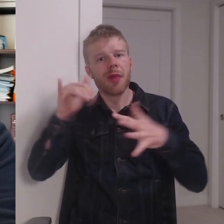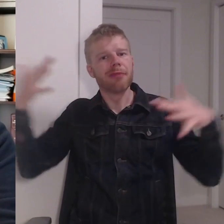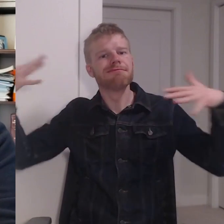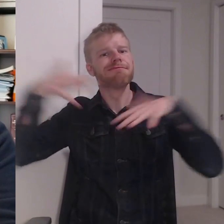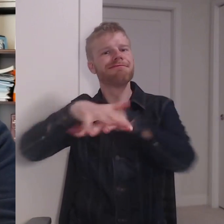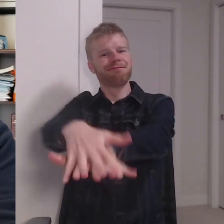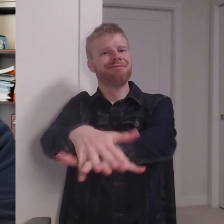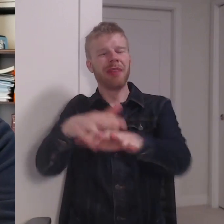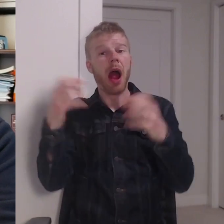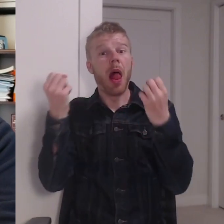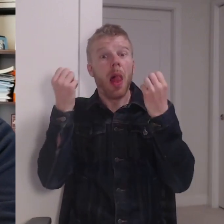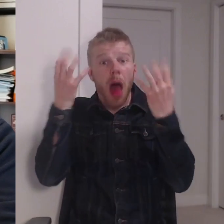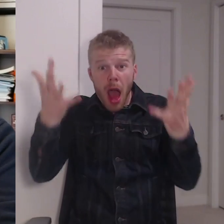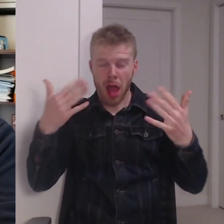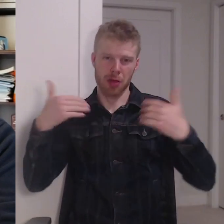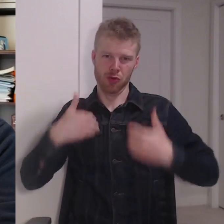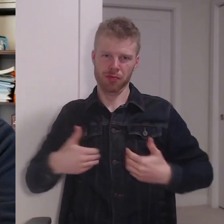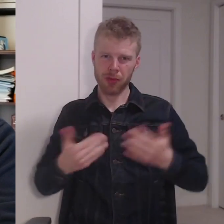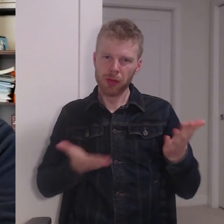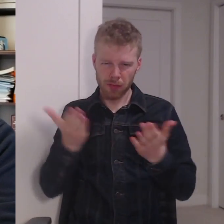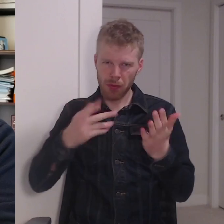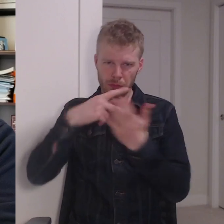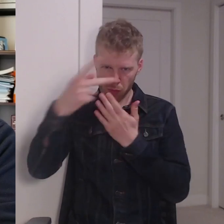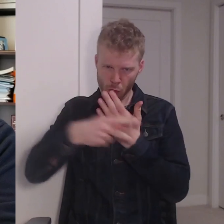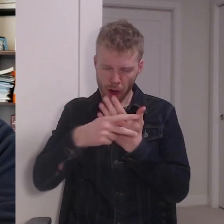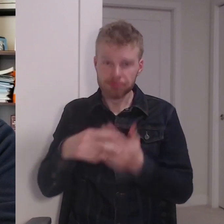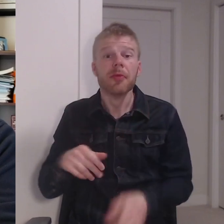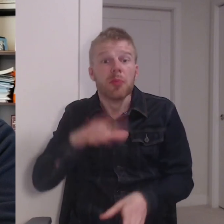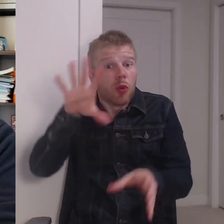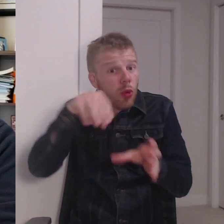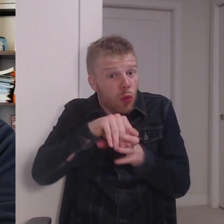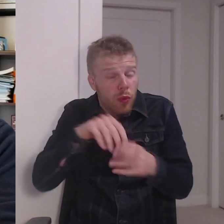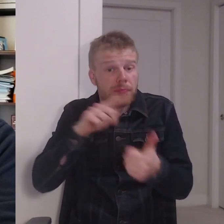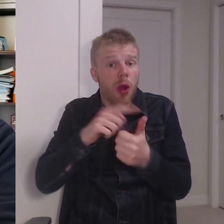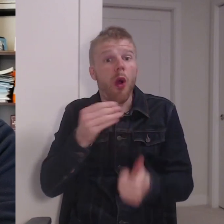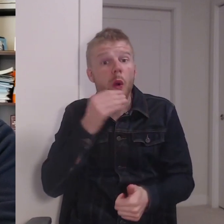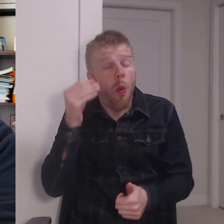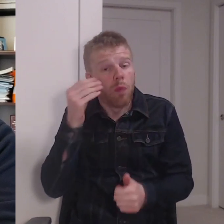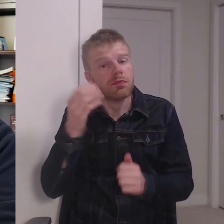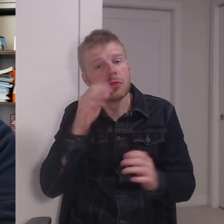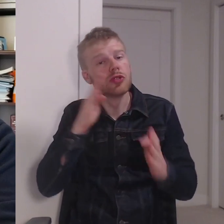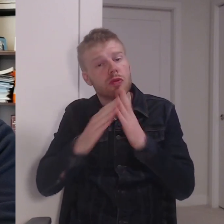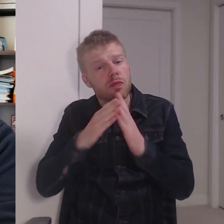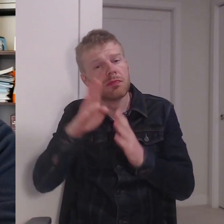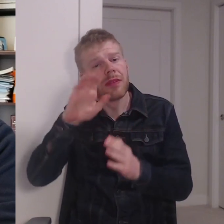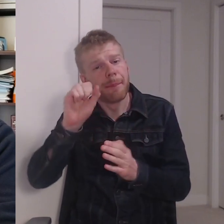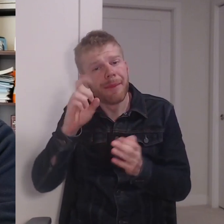time consolidated a lot of Human Services programs including home and